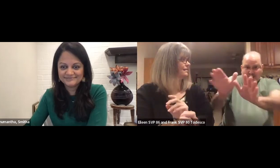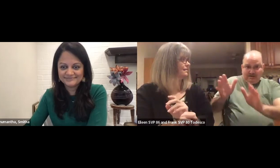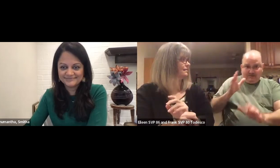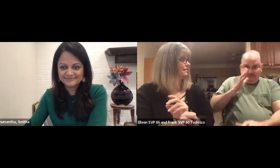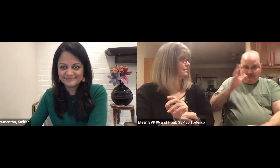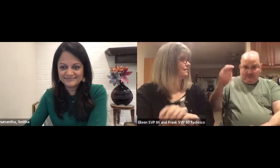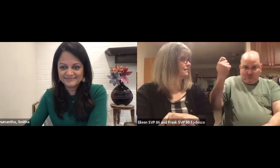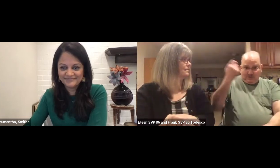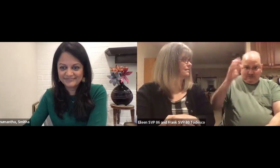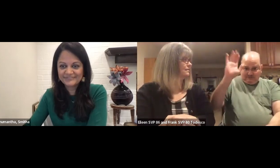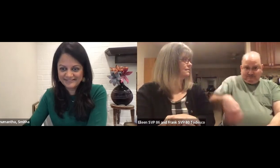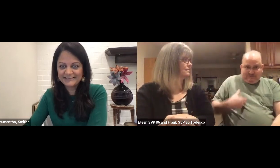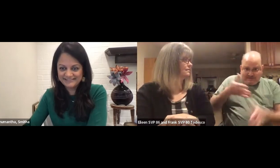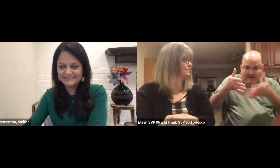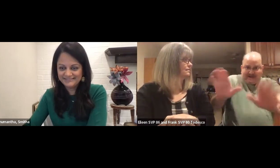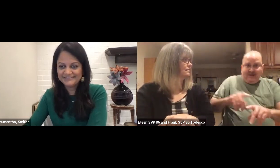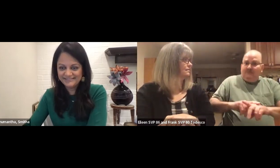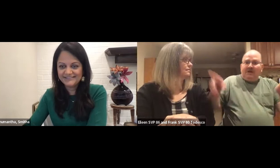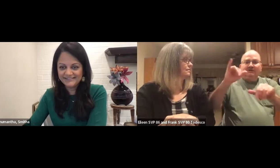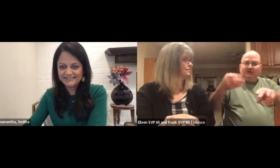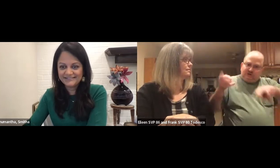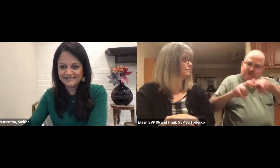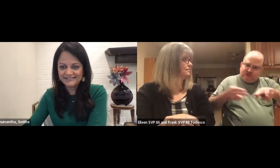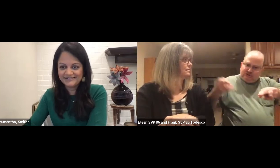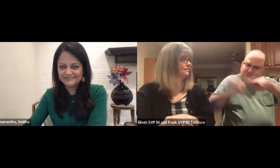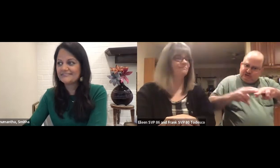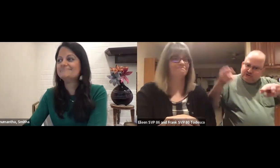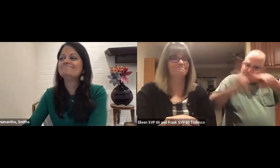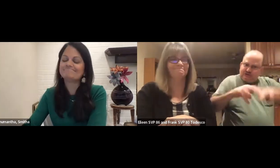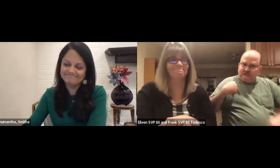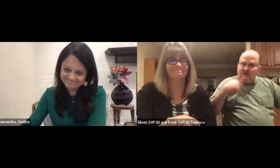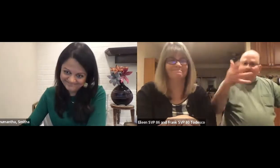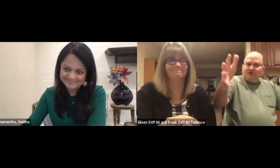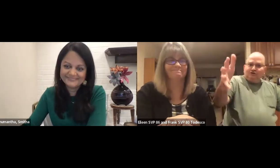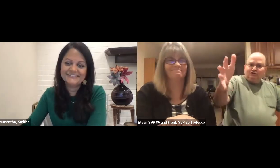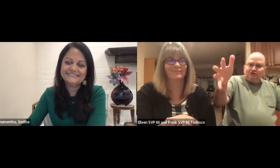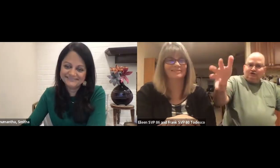because I am letting my mom hold on to whatever it is that she believes,